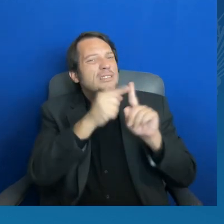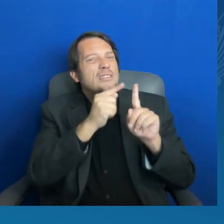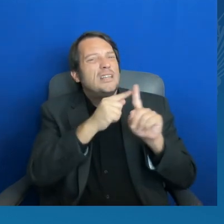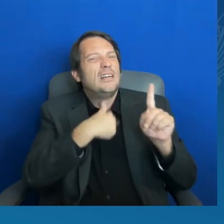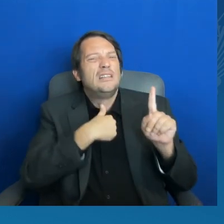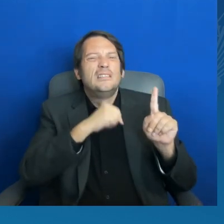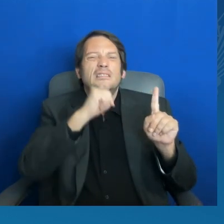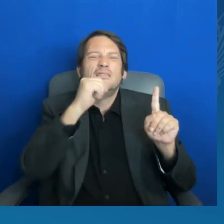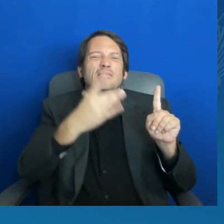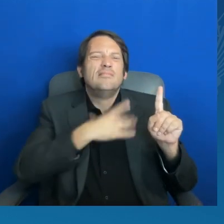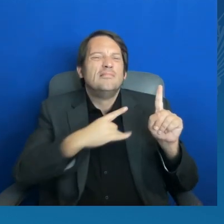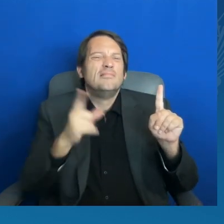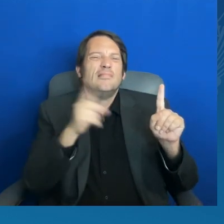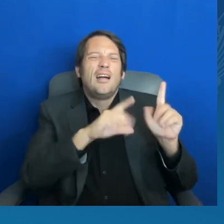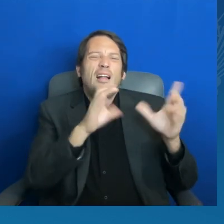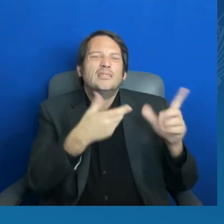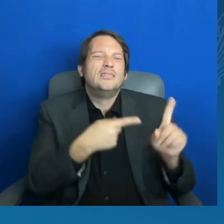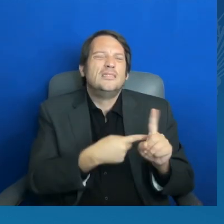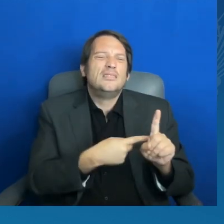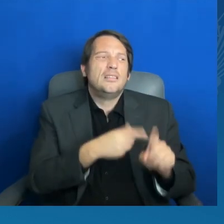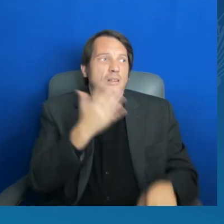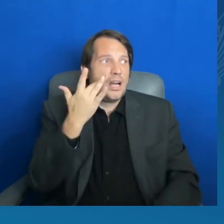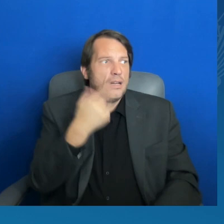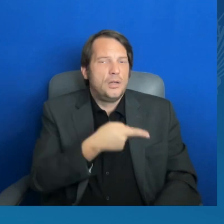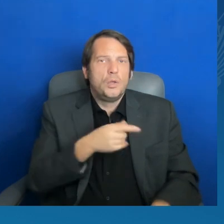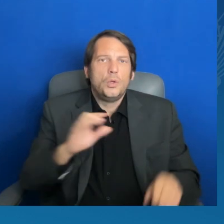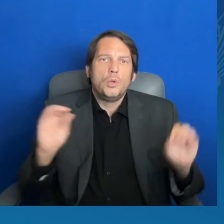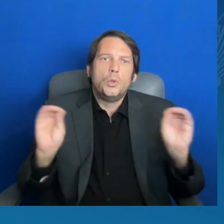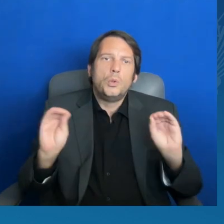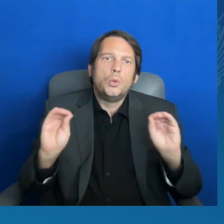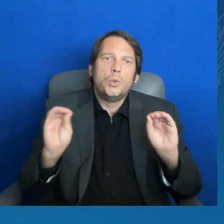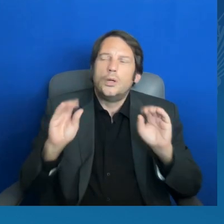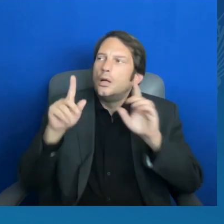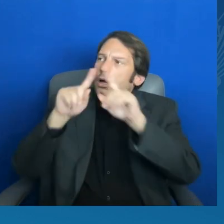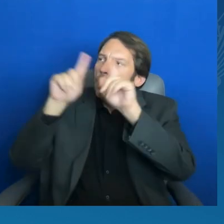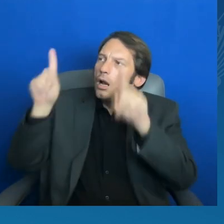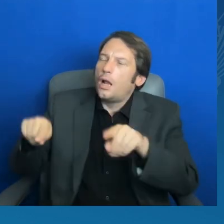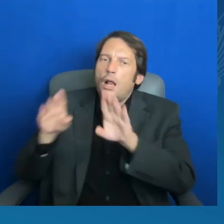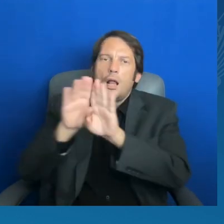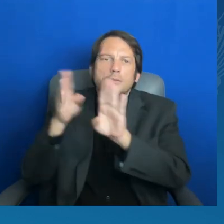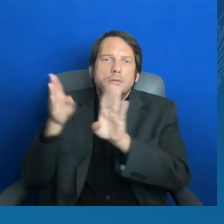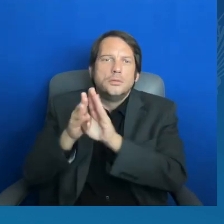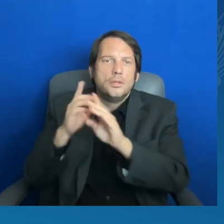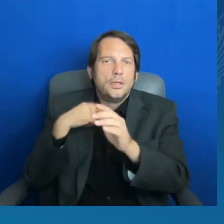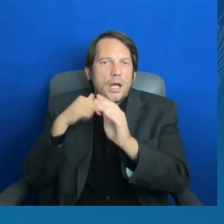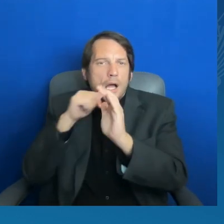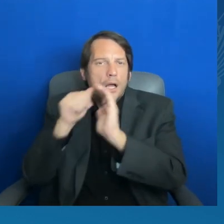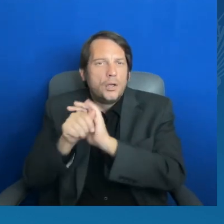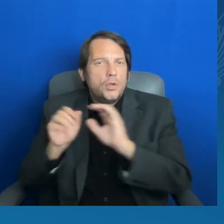Mr. George: That's deep. The Vice President: Yeah. Our children are supposed to be sitting in a classroom